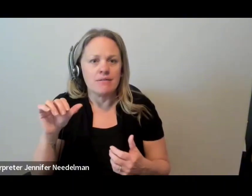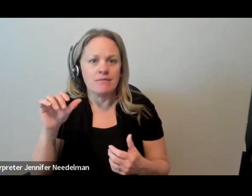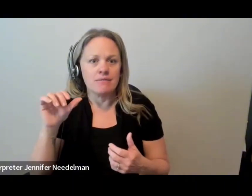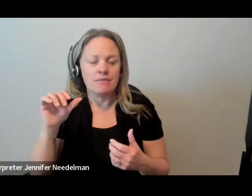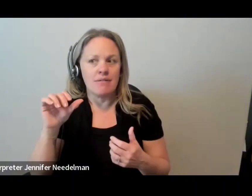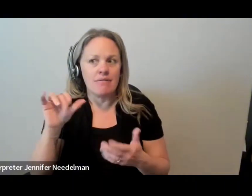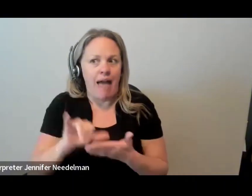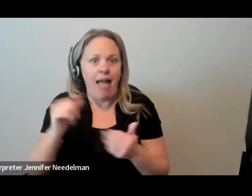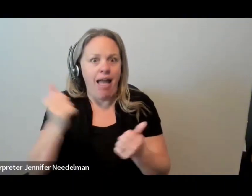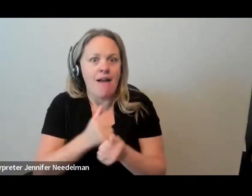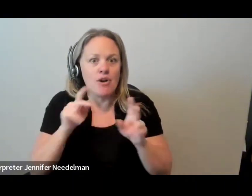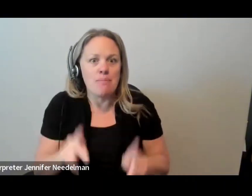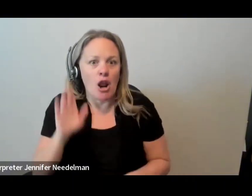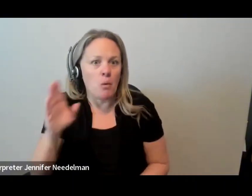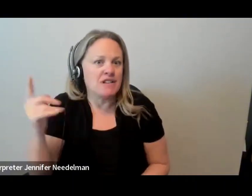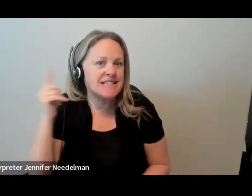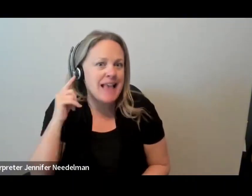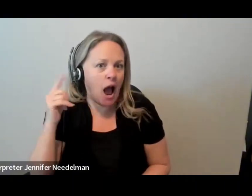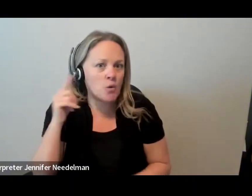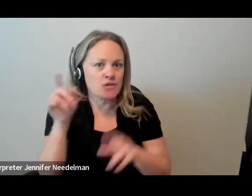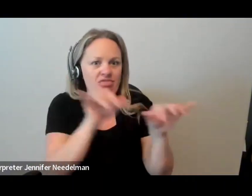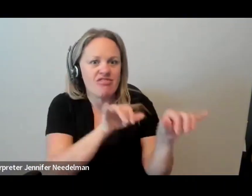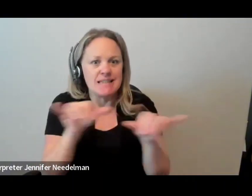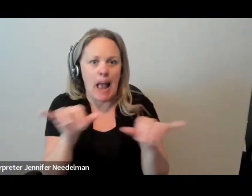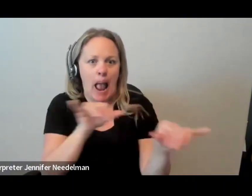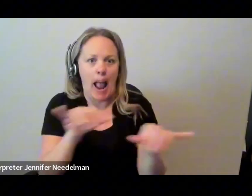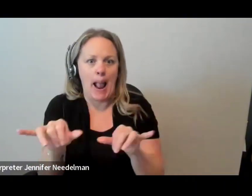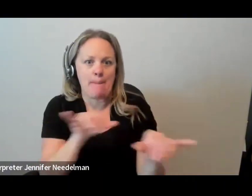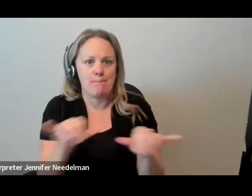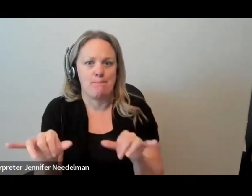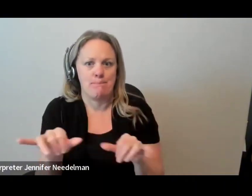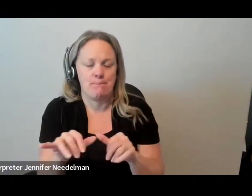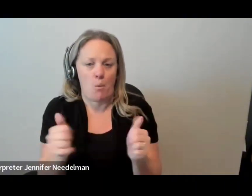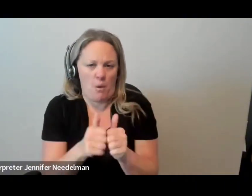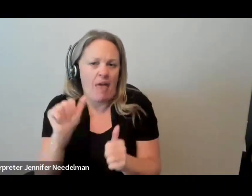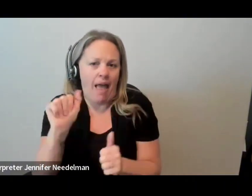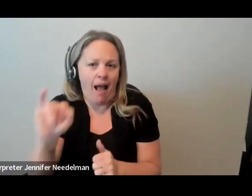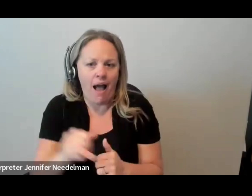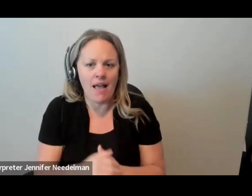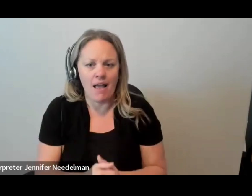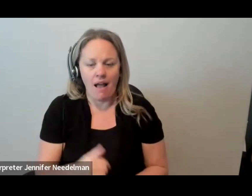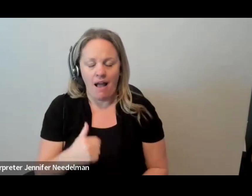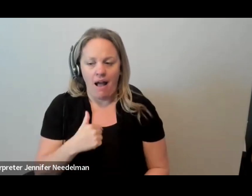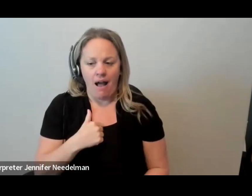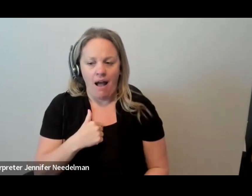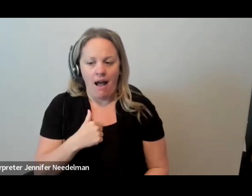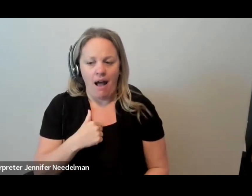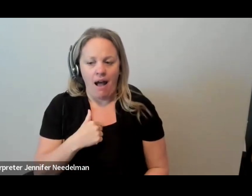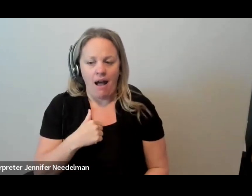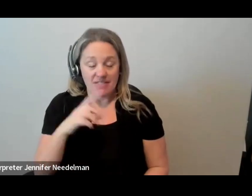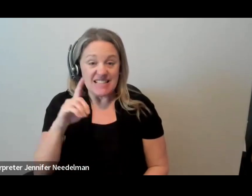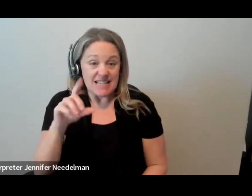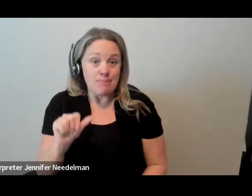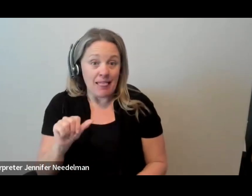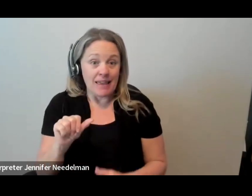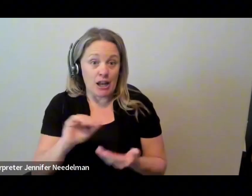So I think, and I feel that we have as a community in the disability community, the accessibility community have been talking a lot about